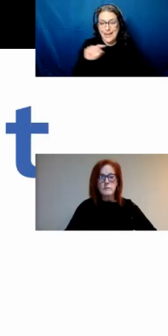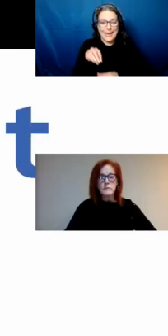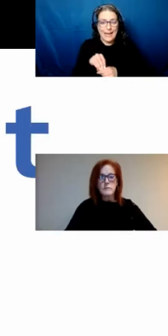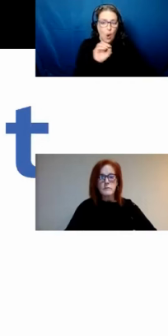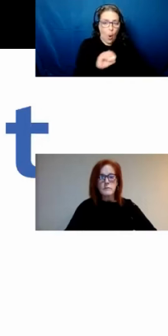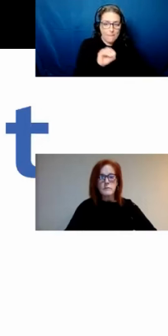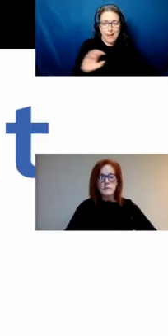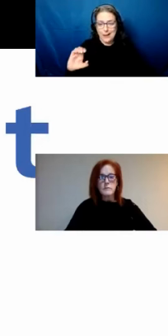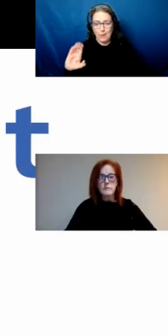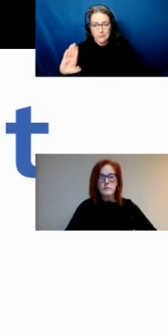All right. If the and, of course, we also have our action plan website which is, I believe, on an earlier -- it's linked on our home page. Marcus has it in the chat. And you can also submit comment and feedback on this meeting on that website.